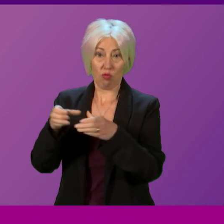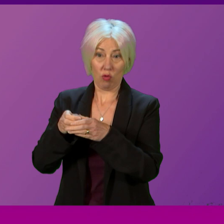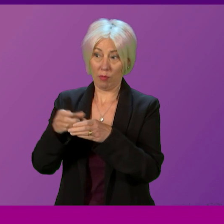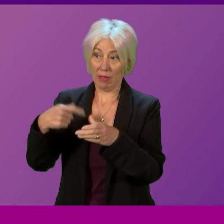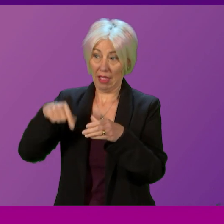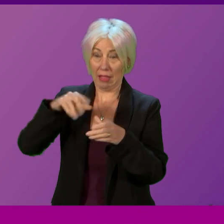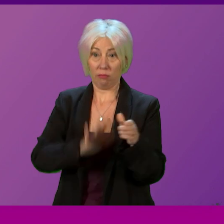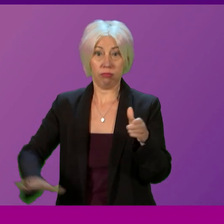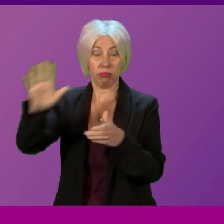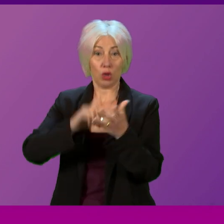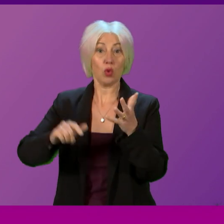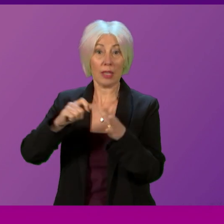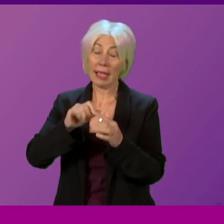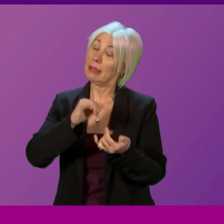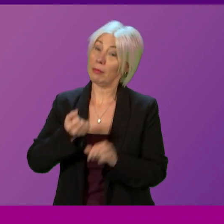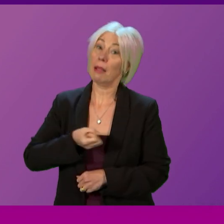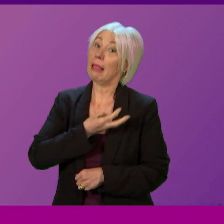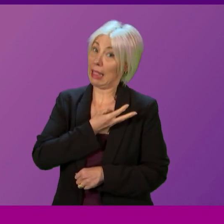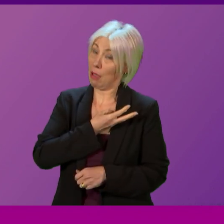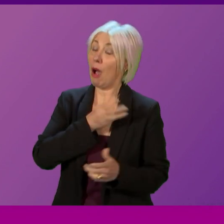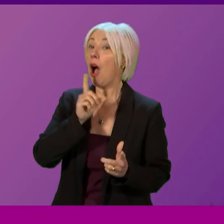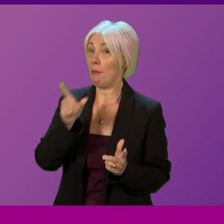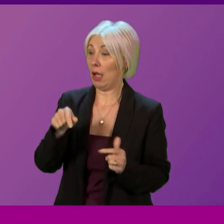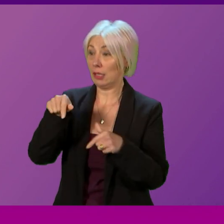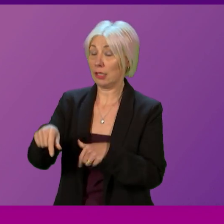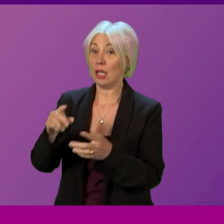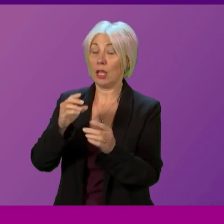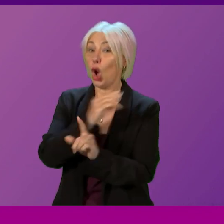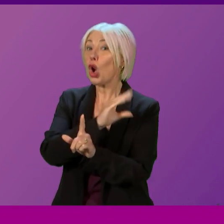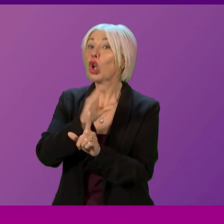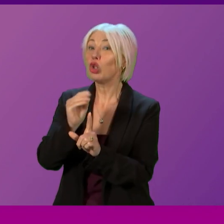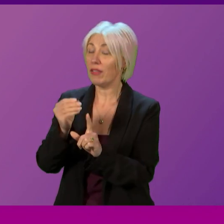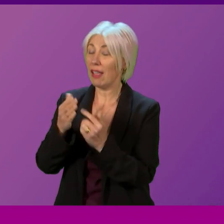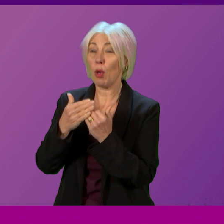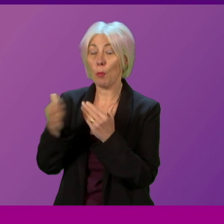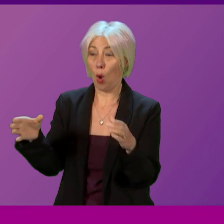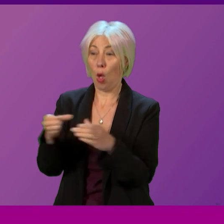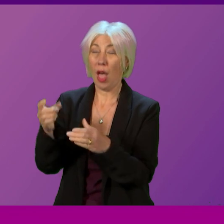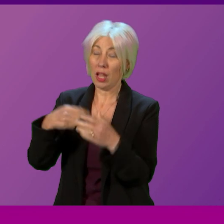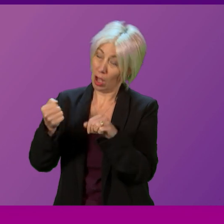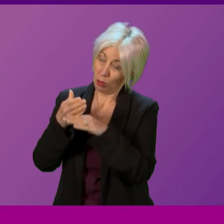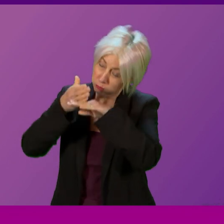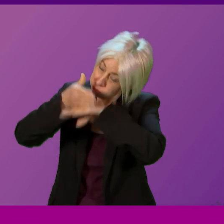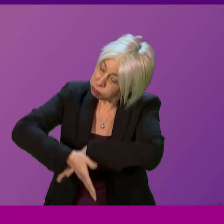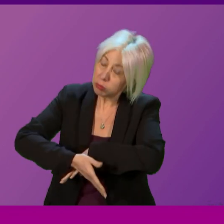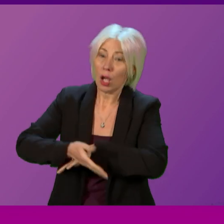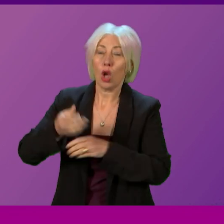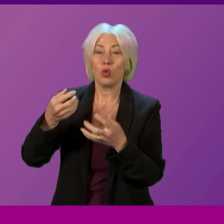have had stiff competition from Labour—to privatise the NHS.